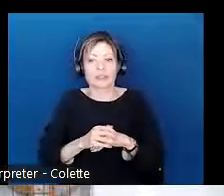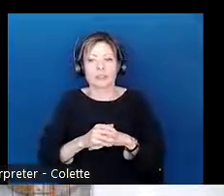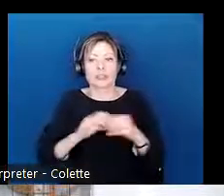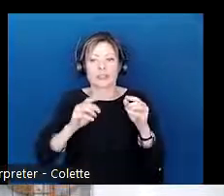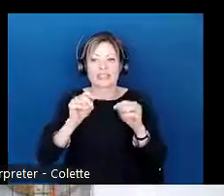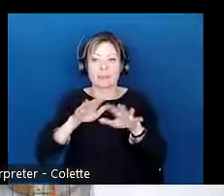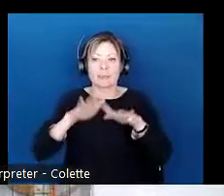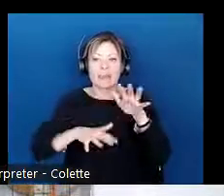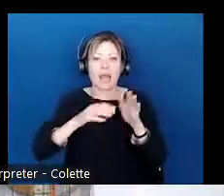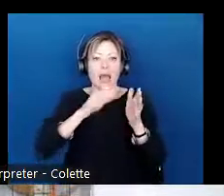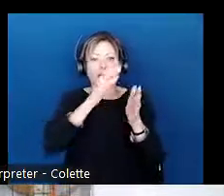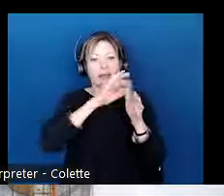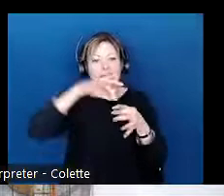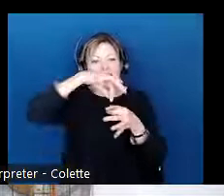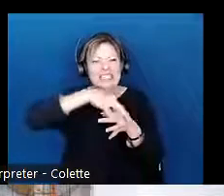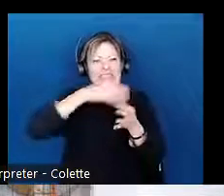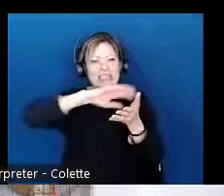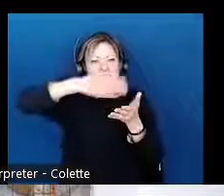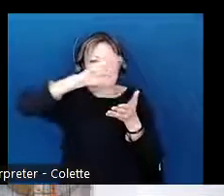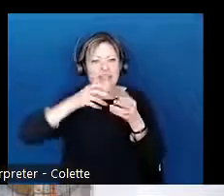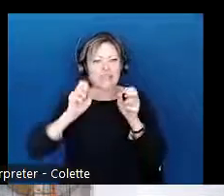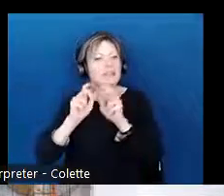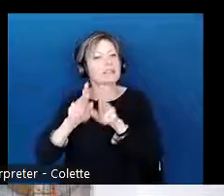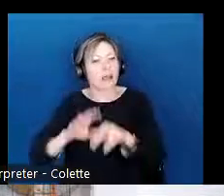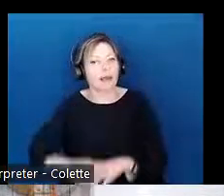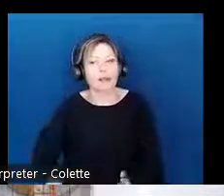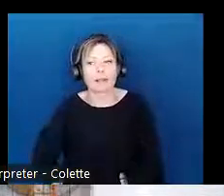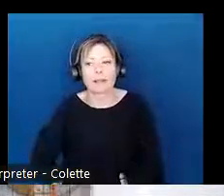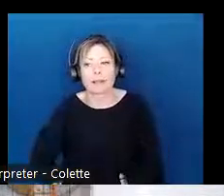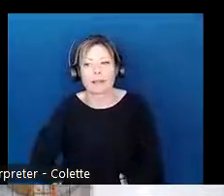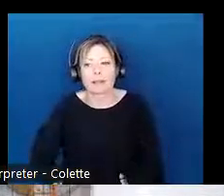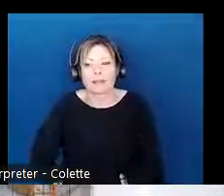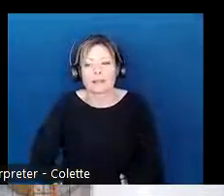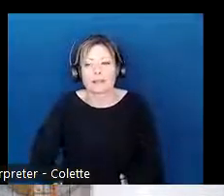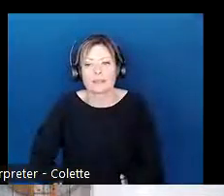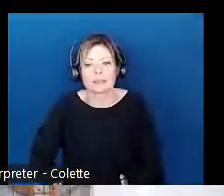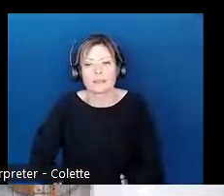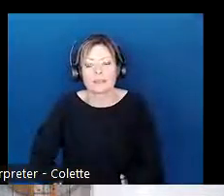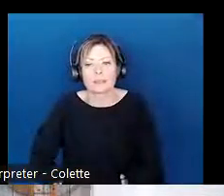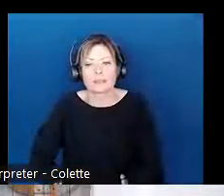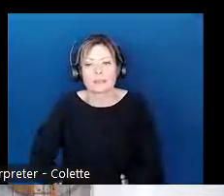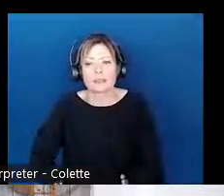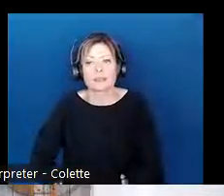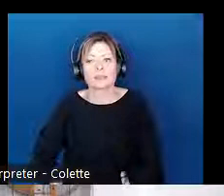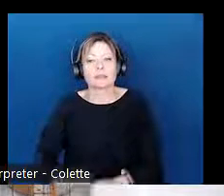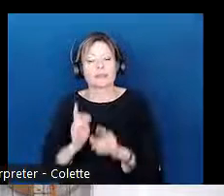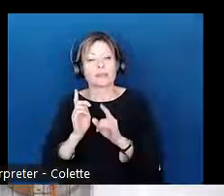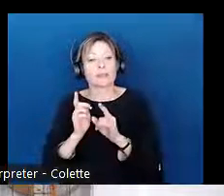um a seed really in that style so that all came yeah it was inspired by the sculptor Walter